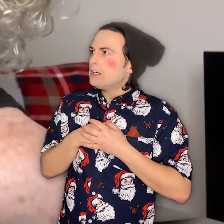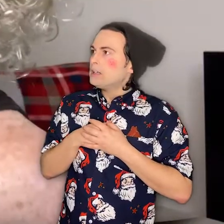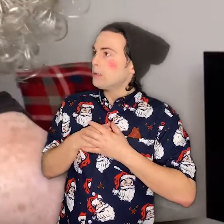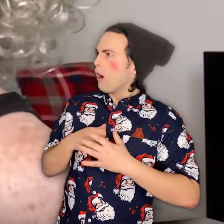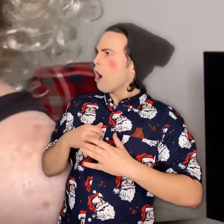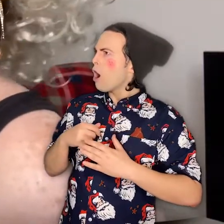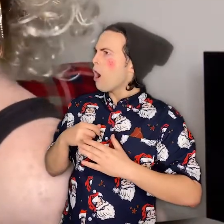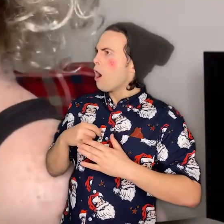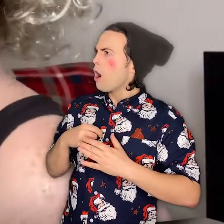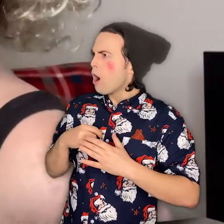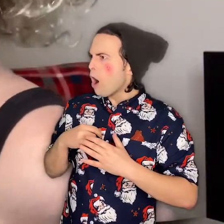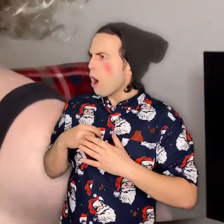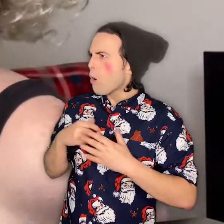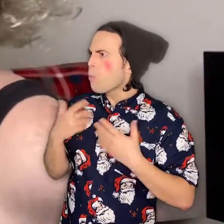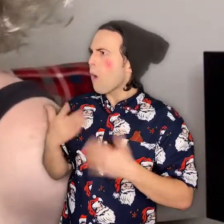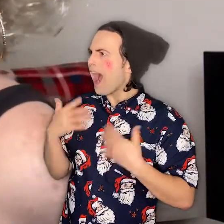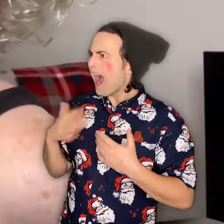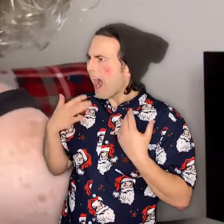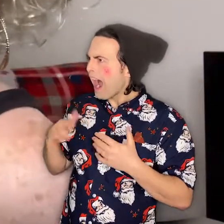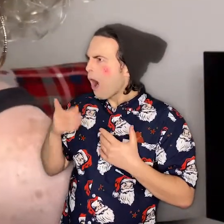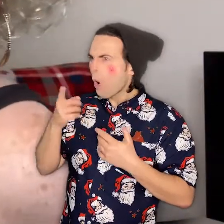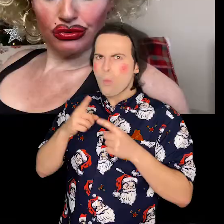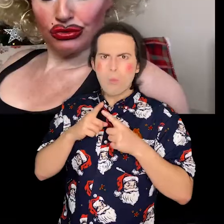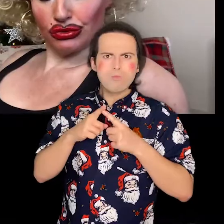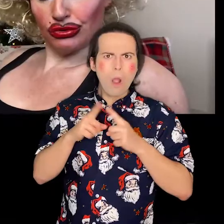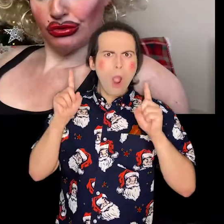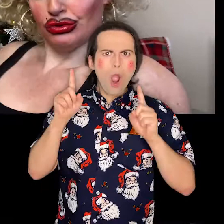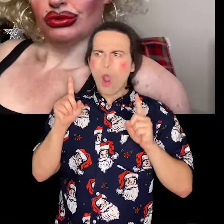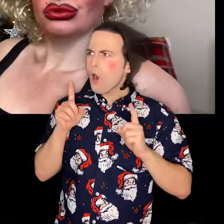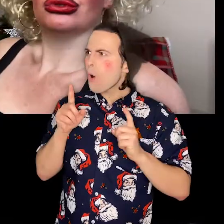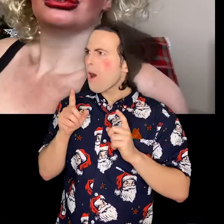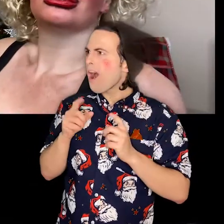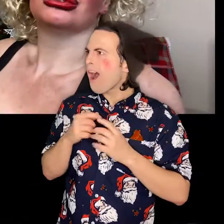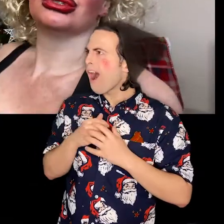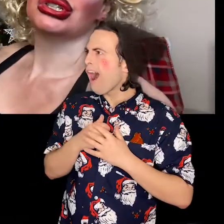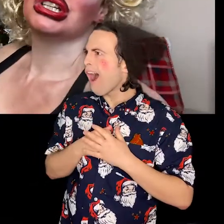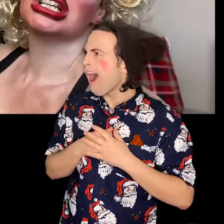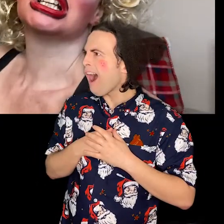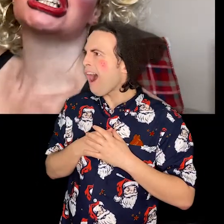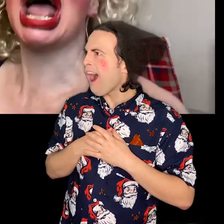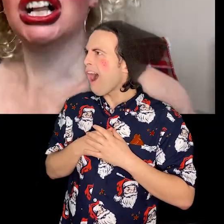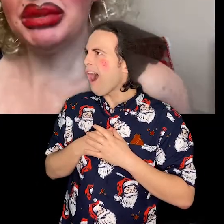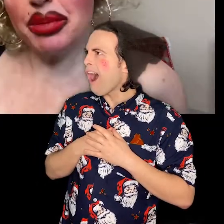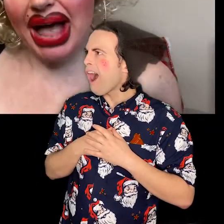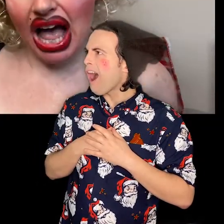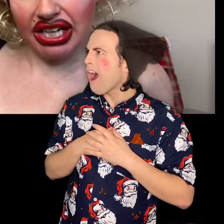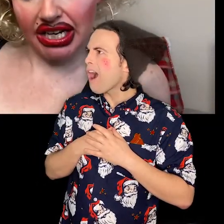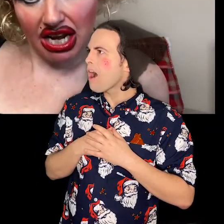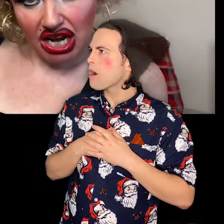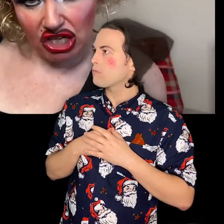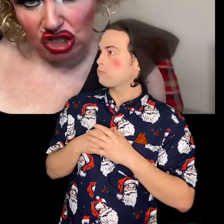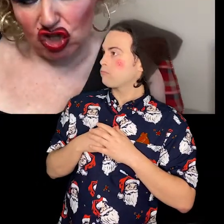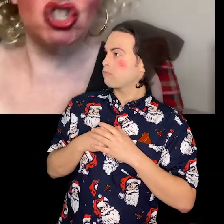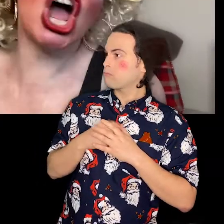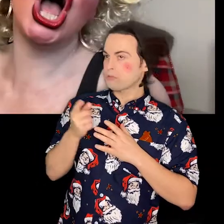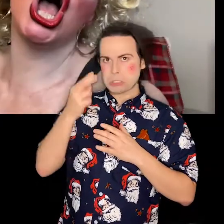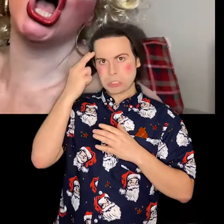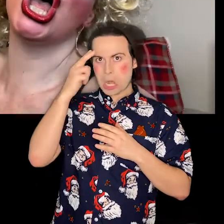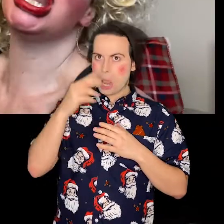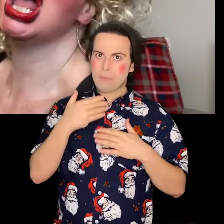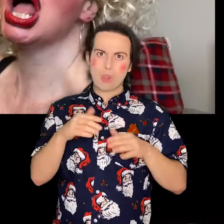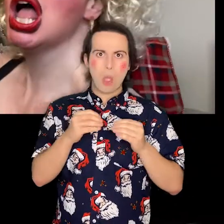Helen – Wow Belle, you look amazing! Belle – Tell me about it, Stud.